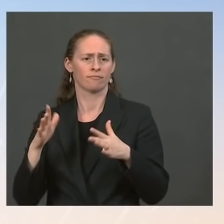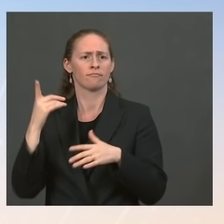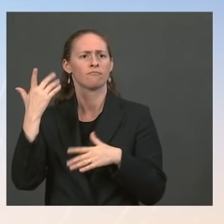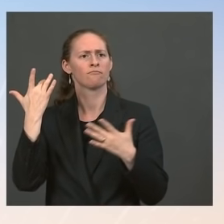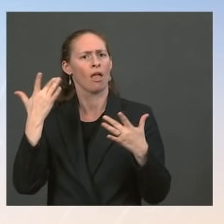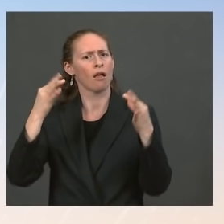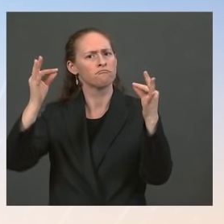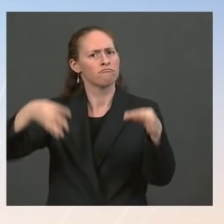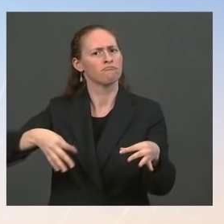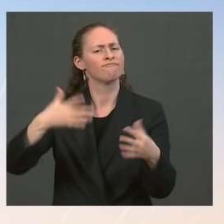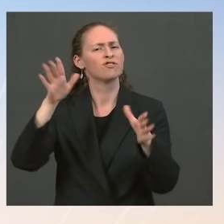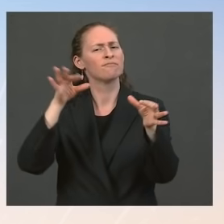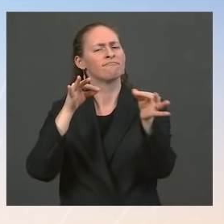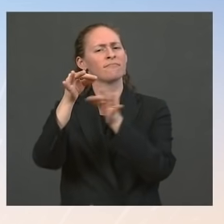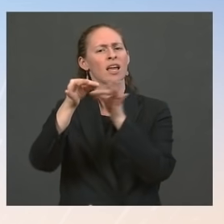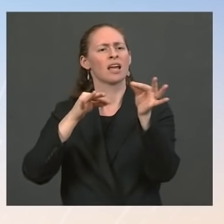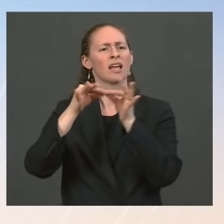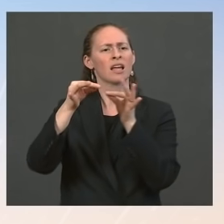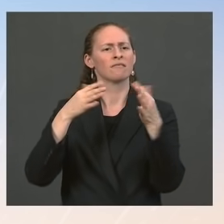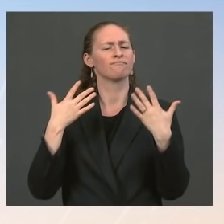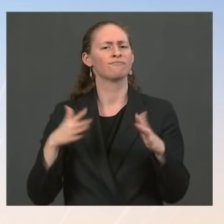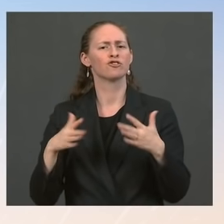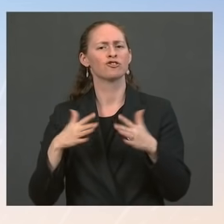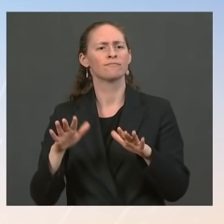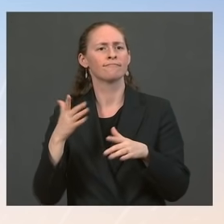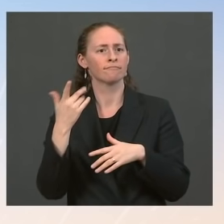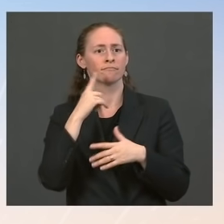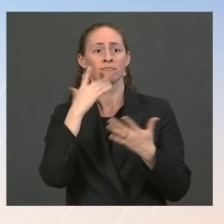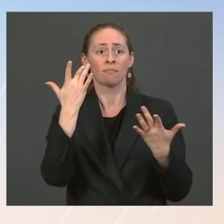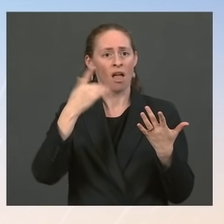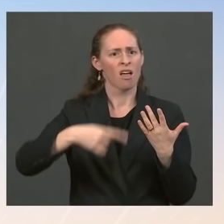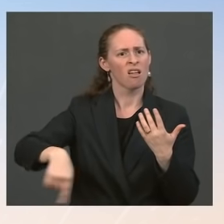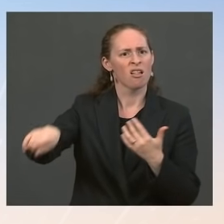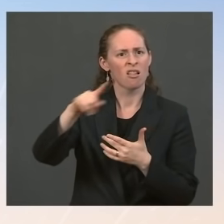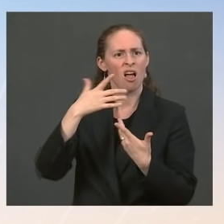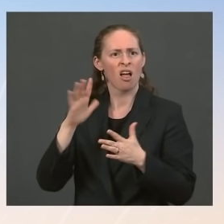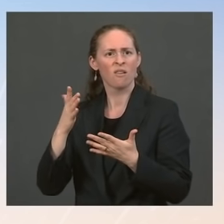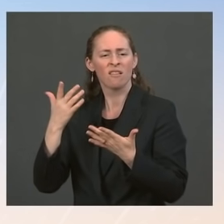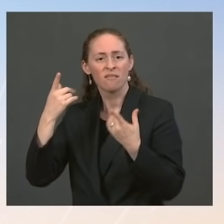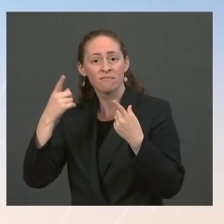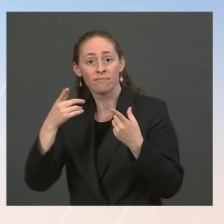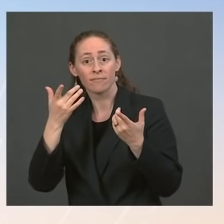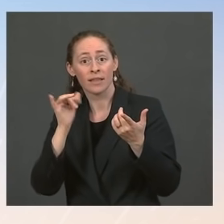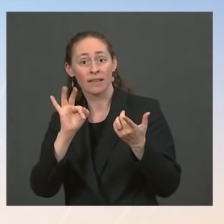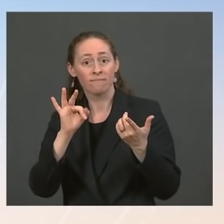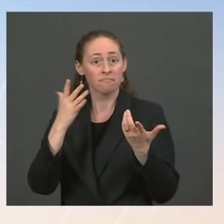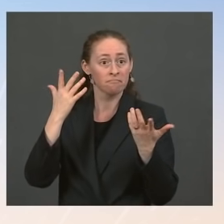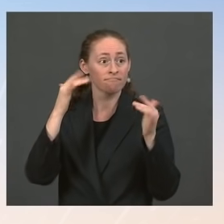And even as it relates to the recommendation on 2,500, it's also important for the American public to understand